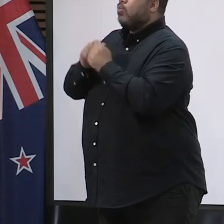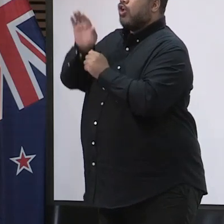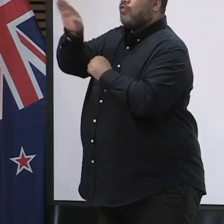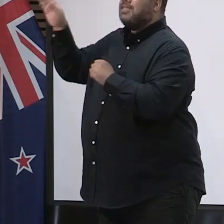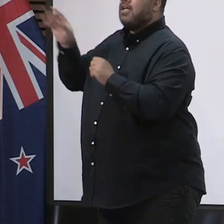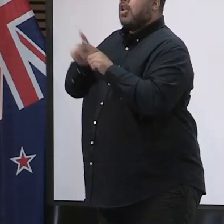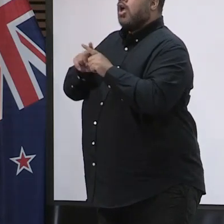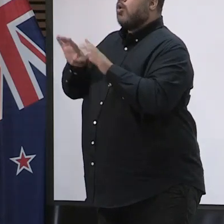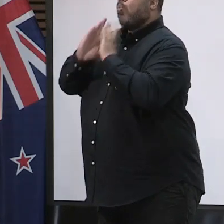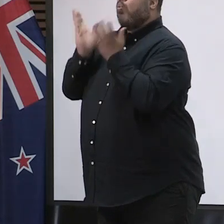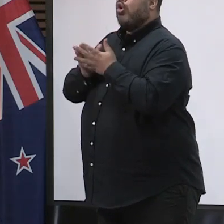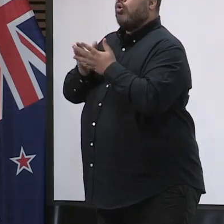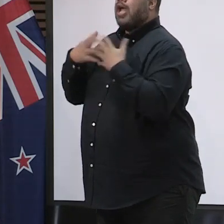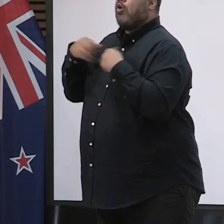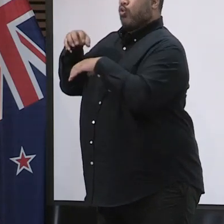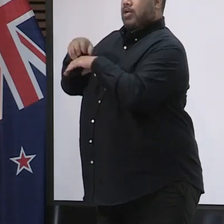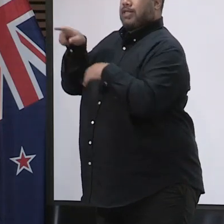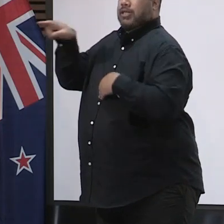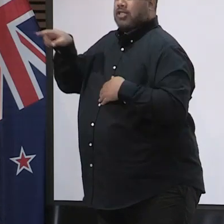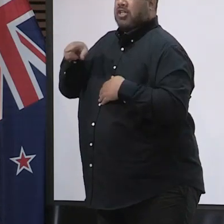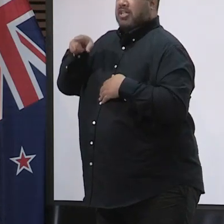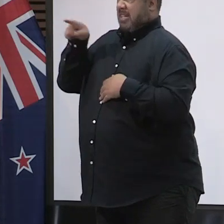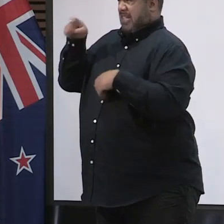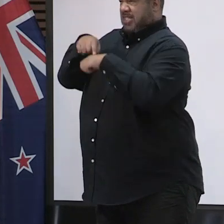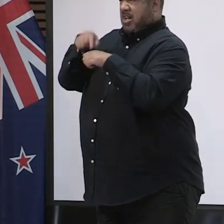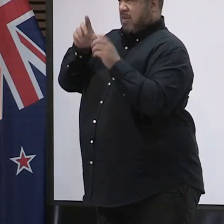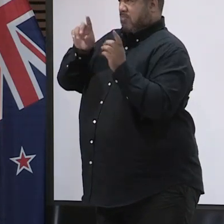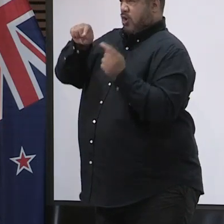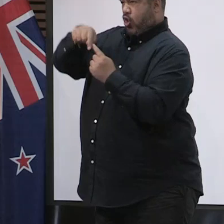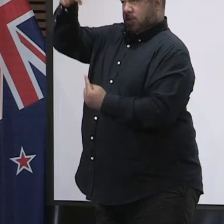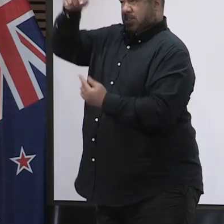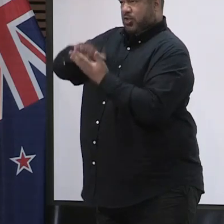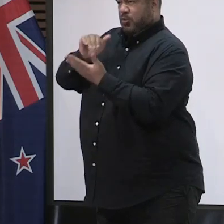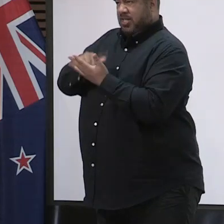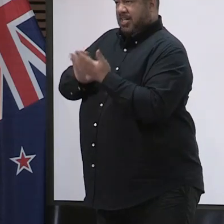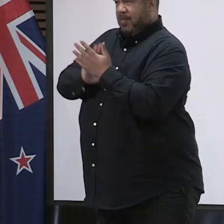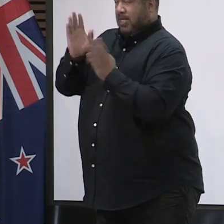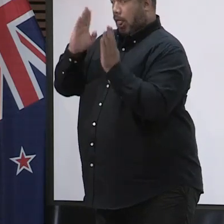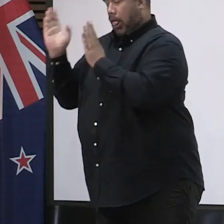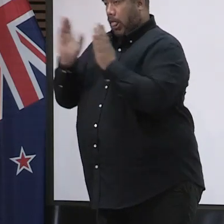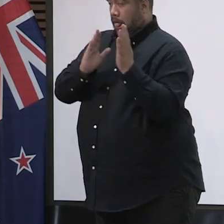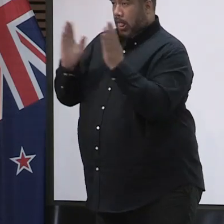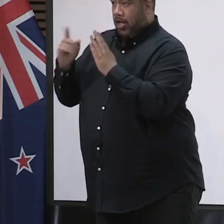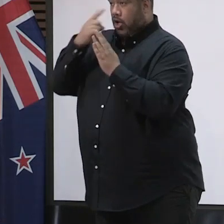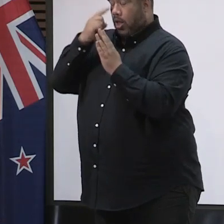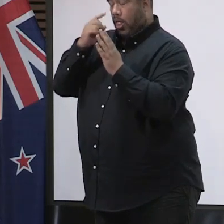Health Assembly, doing it virtually from New Zealand, or in Geneva, we're supported by